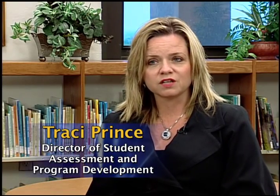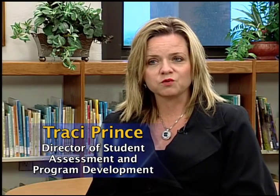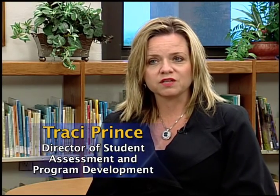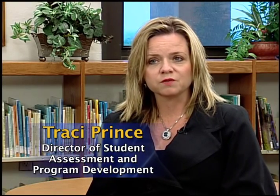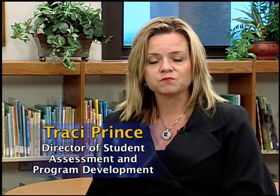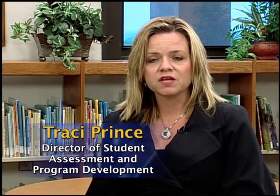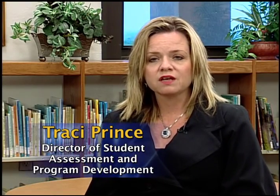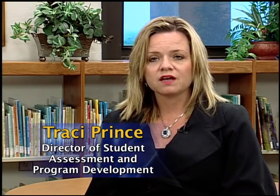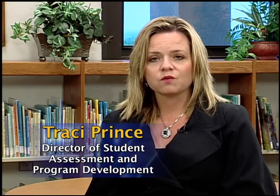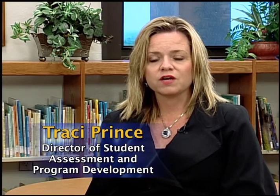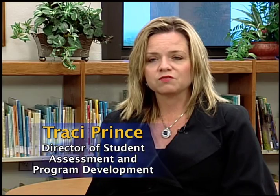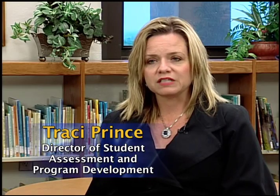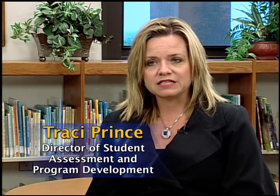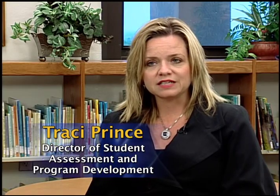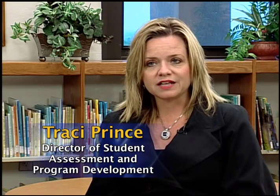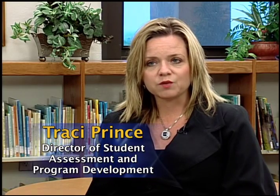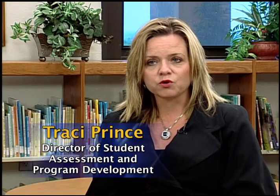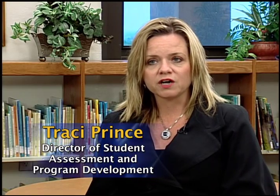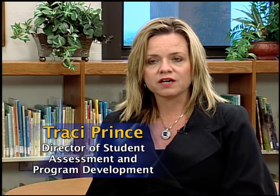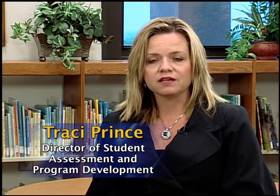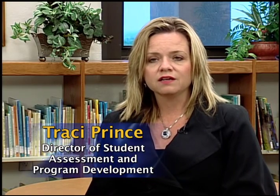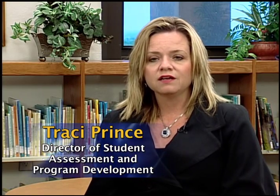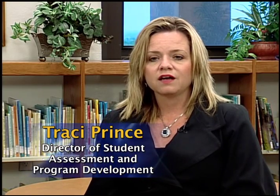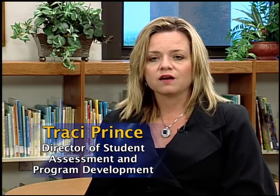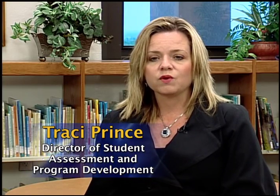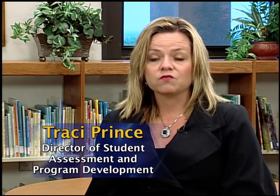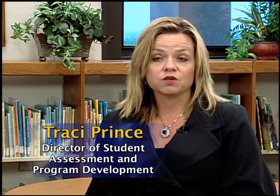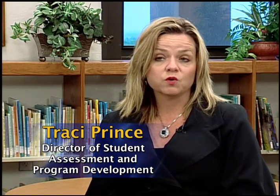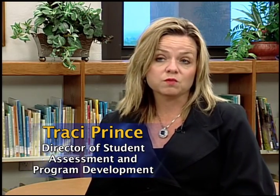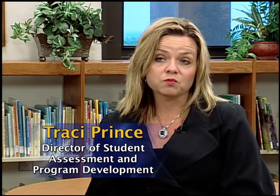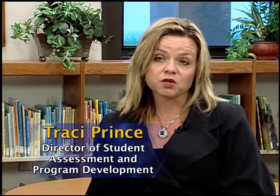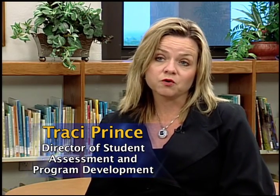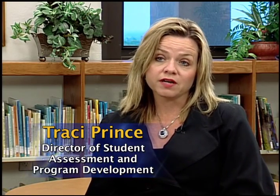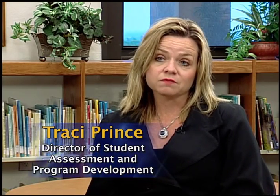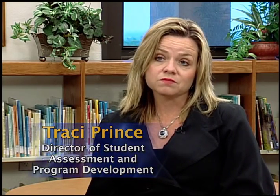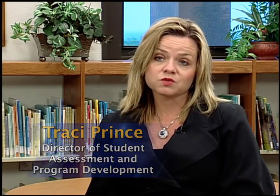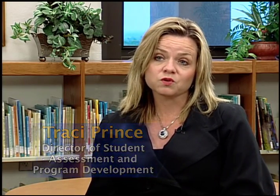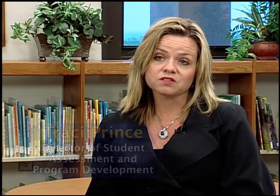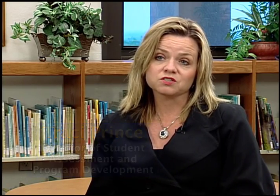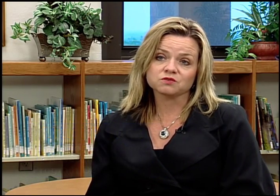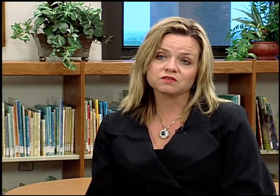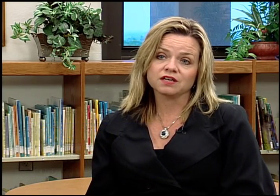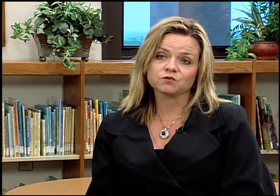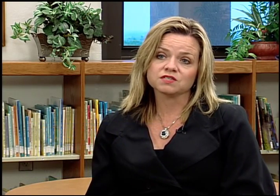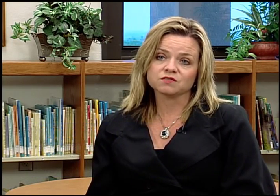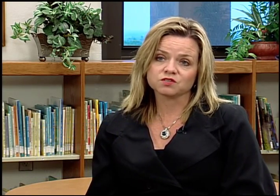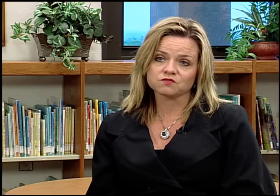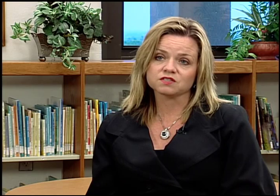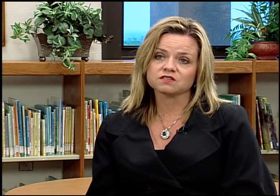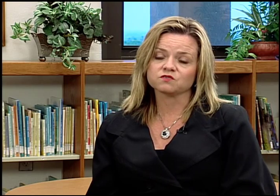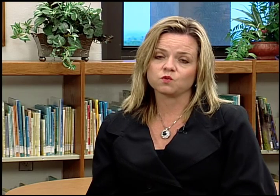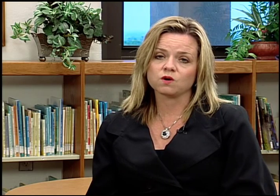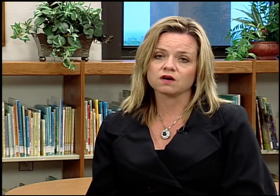them. We have a lending library. We have an equipment program to where the student can receive services for telephones.